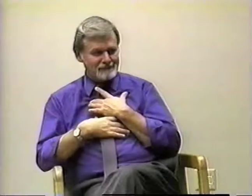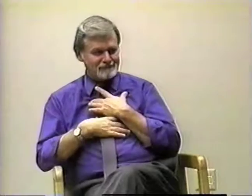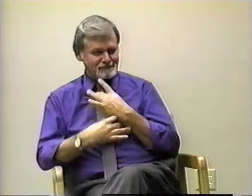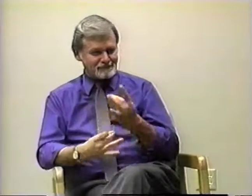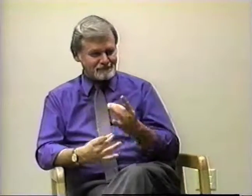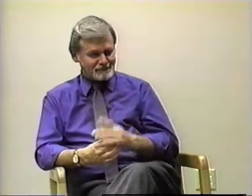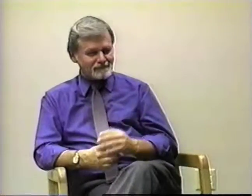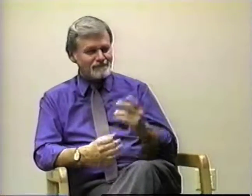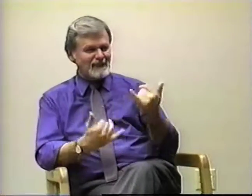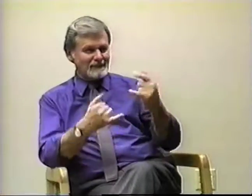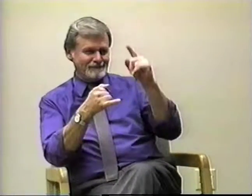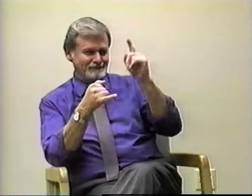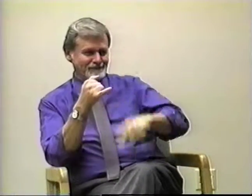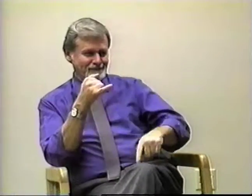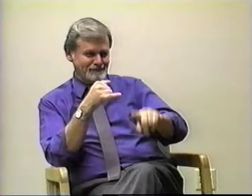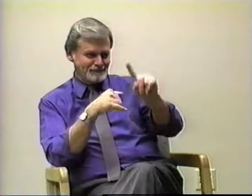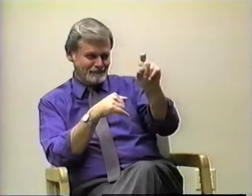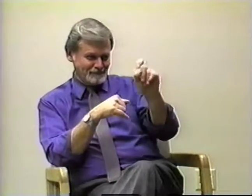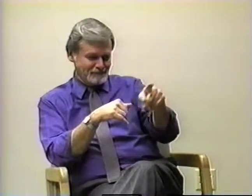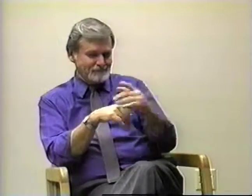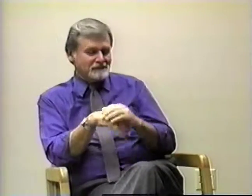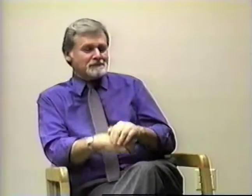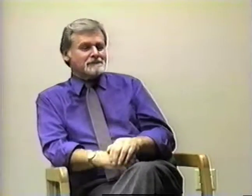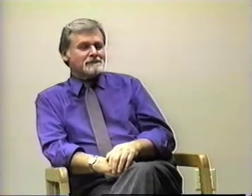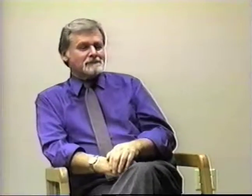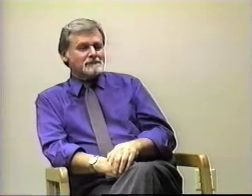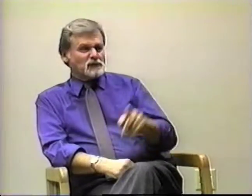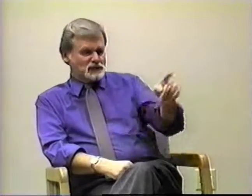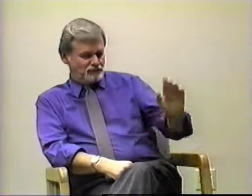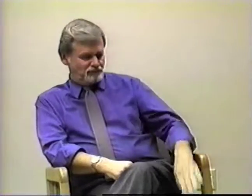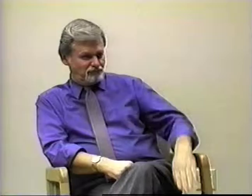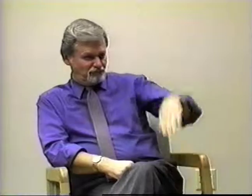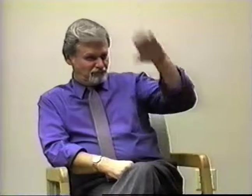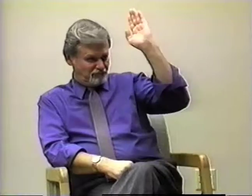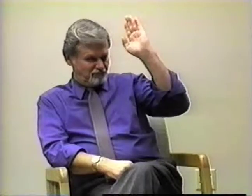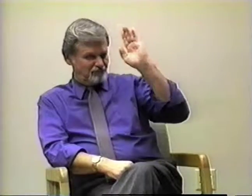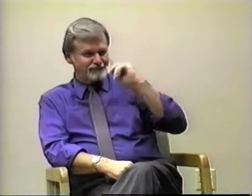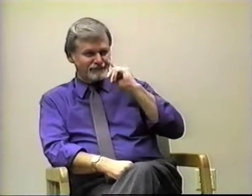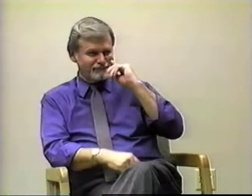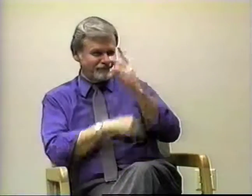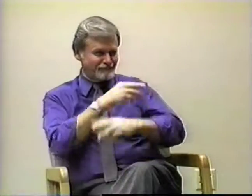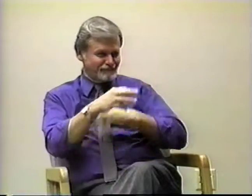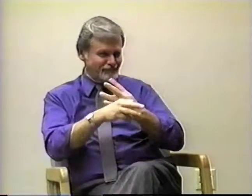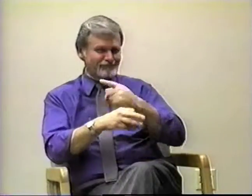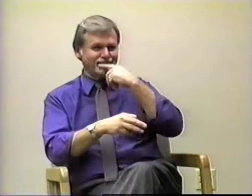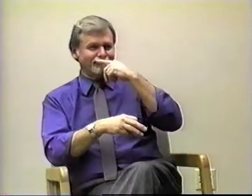I guess that's all. Very interesting. Now for my final question: